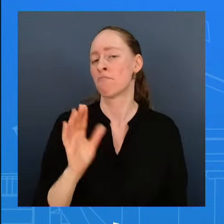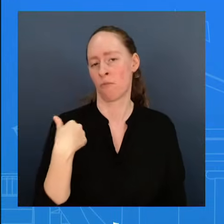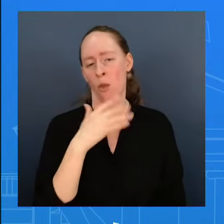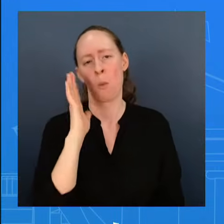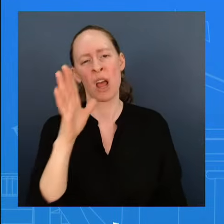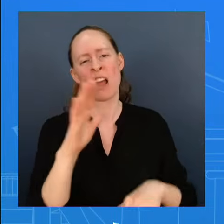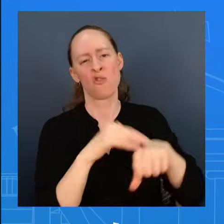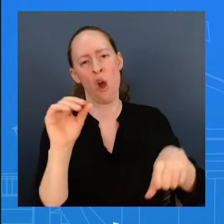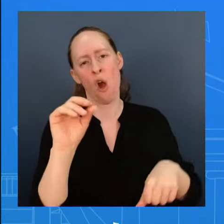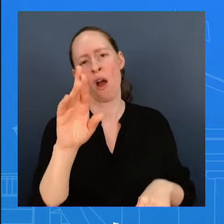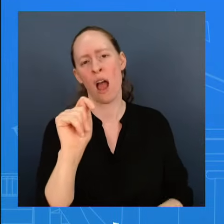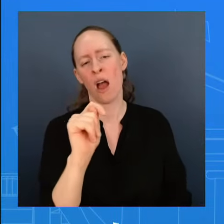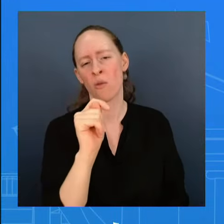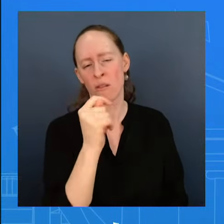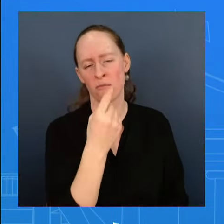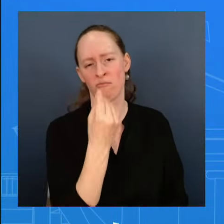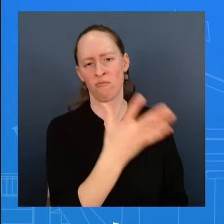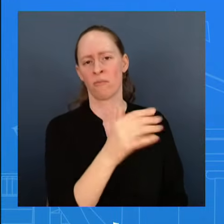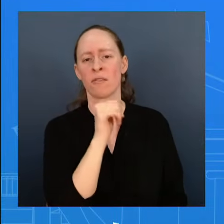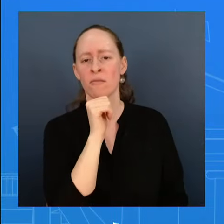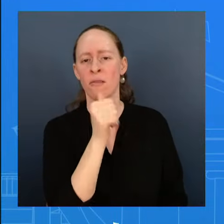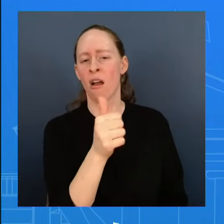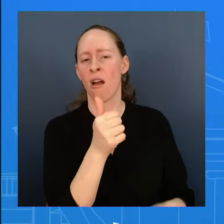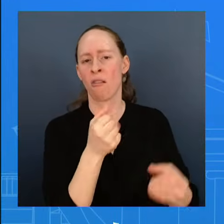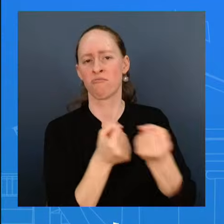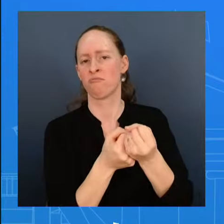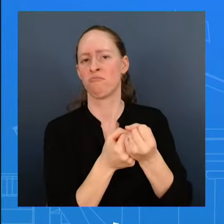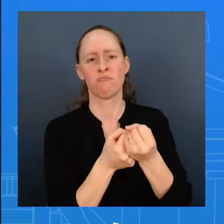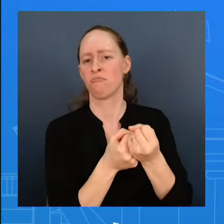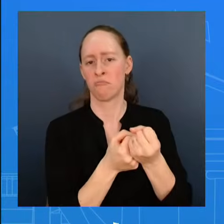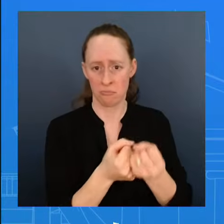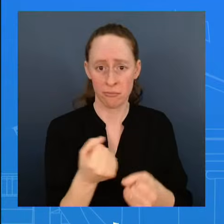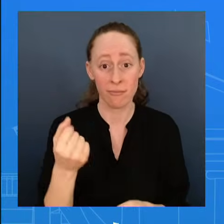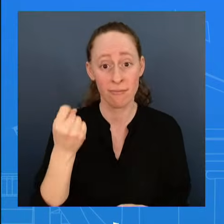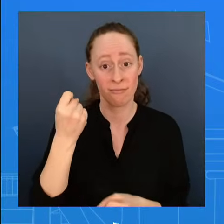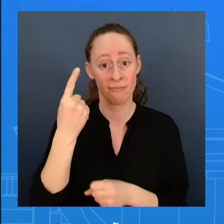his political career. And he's going to -- we're going to certainly continue to do that.